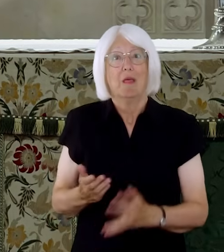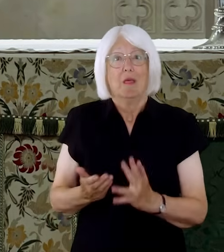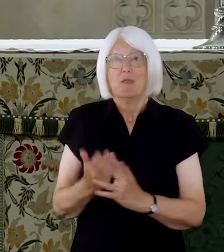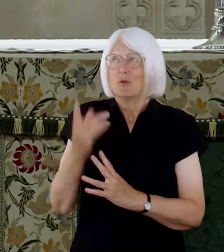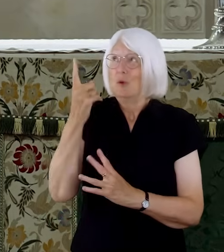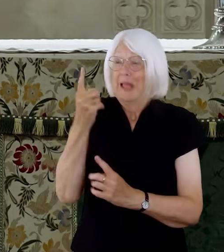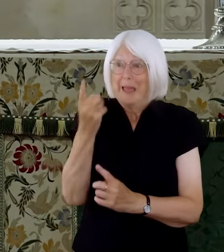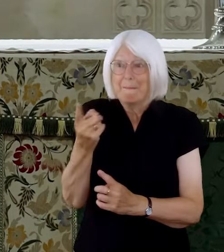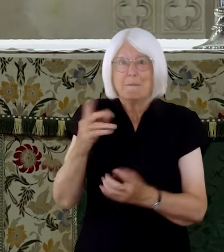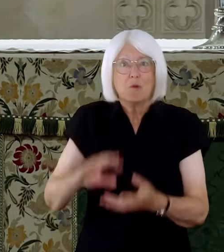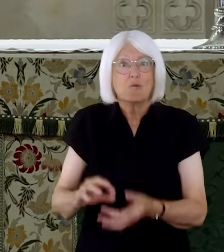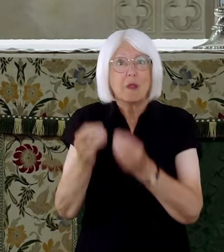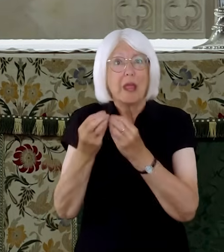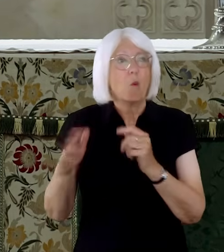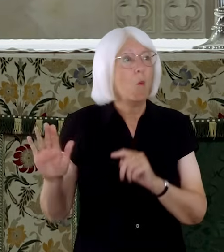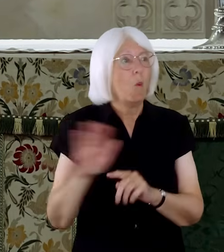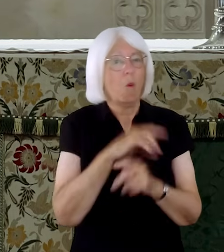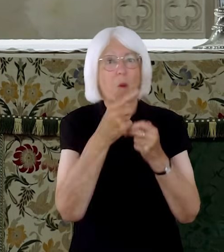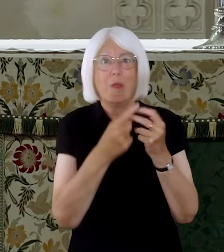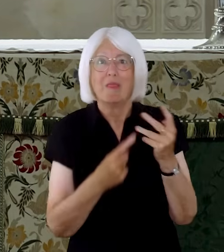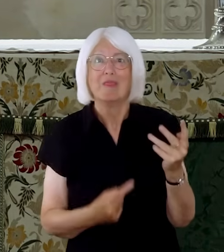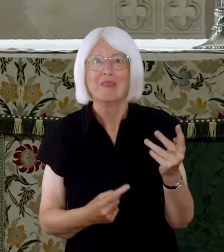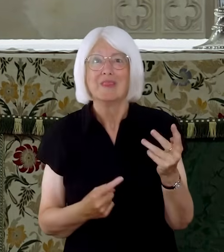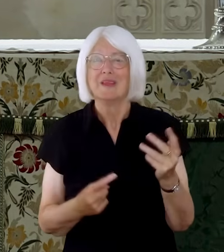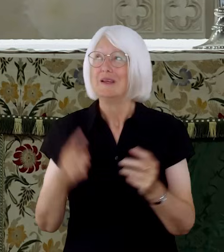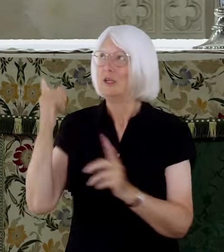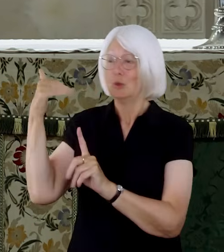through whom you have created all things, who was sent